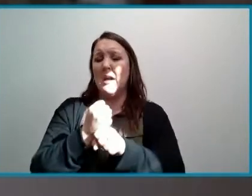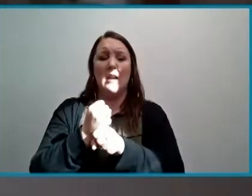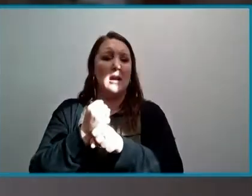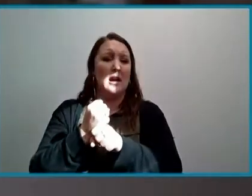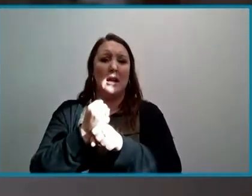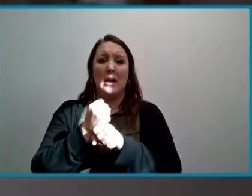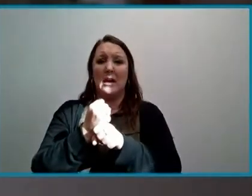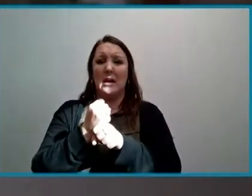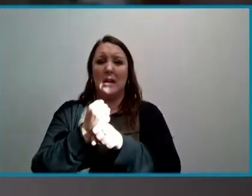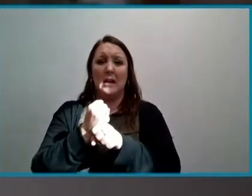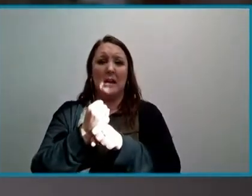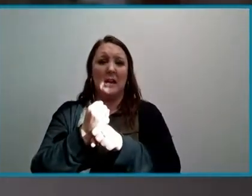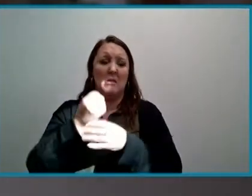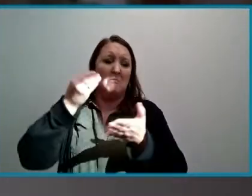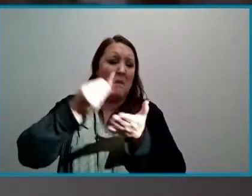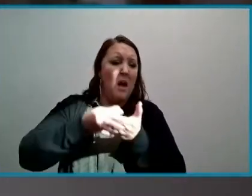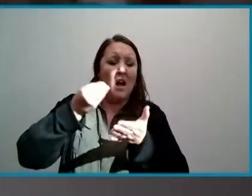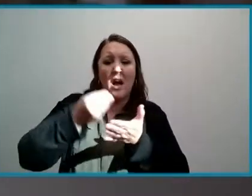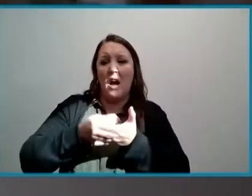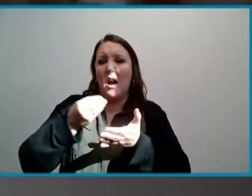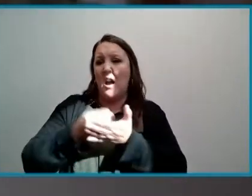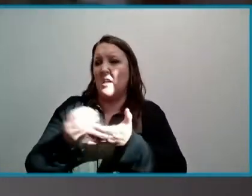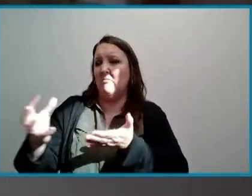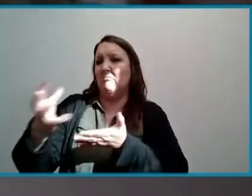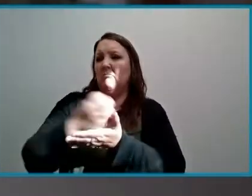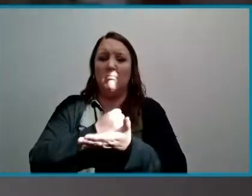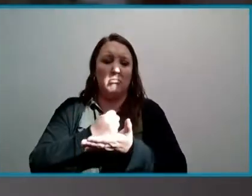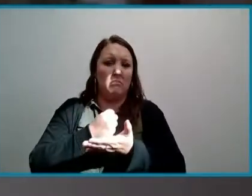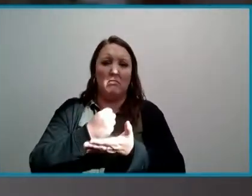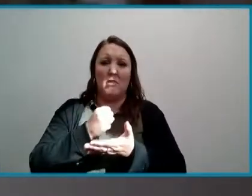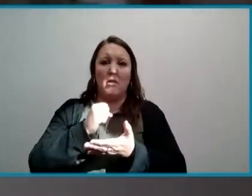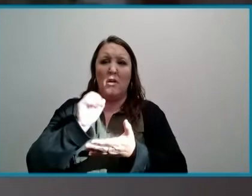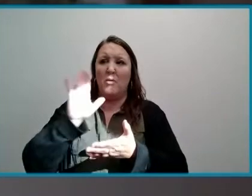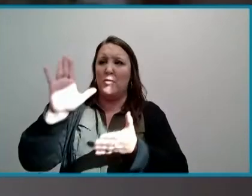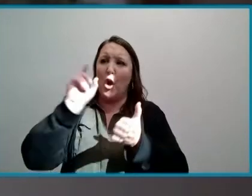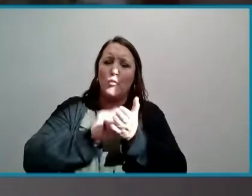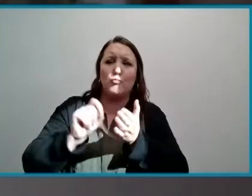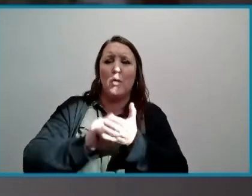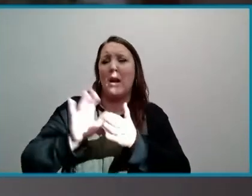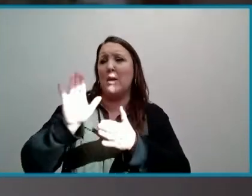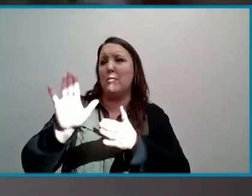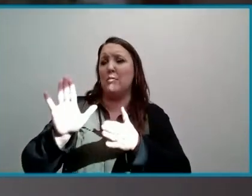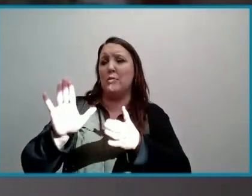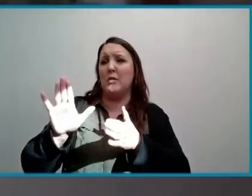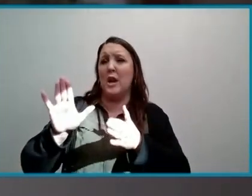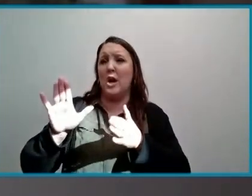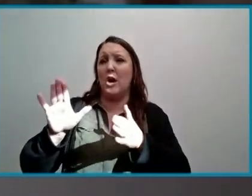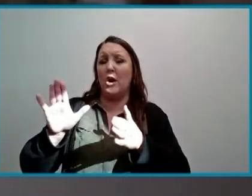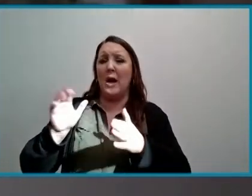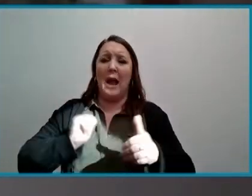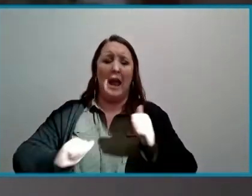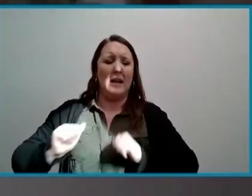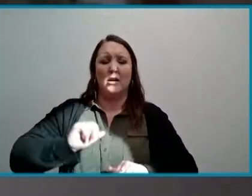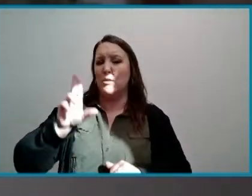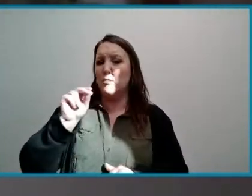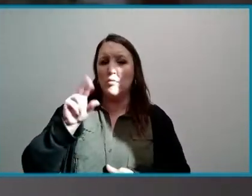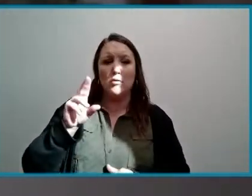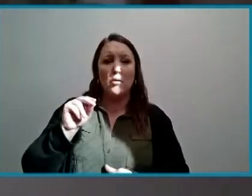program inspired by their writings or what they developed. In the ultimate end of the program,